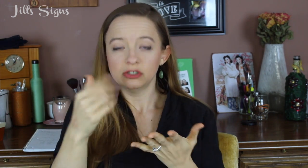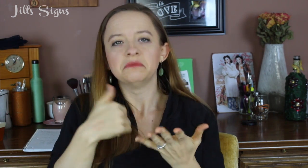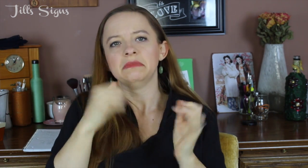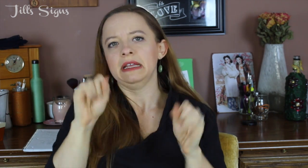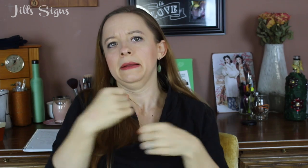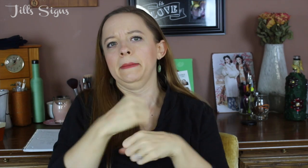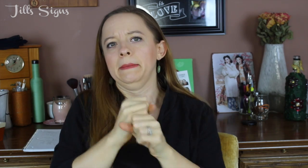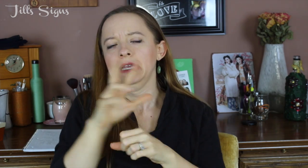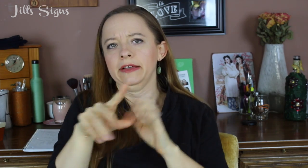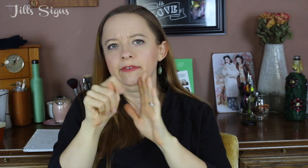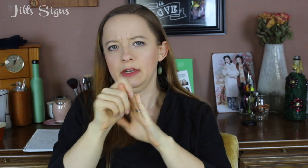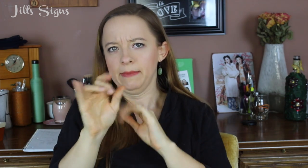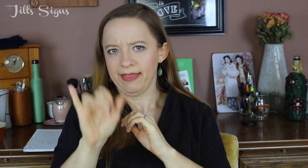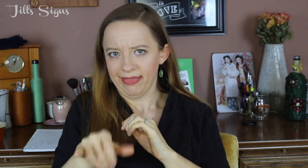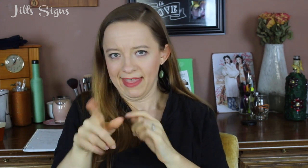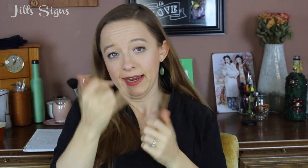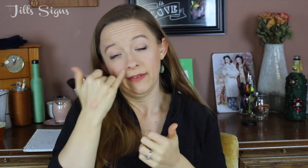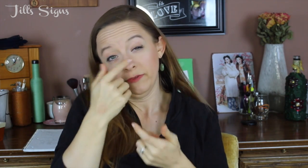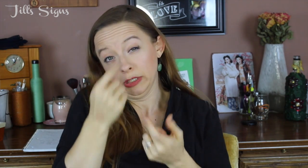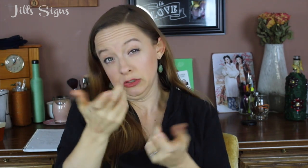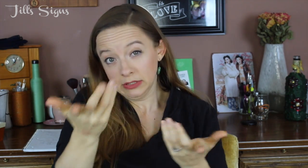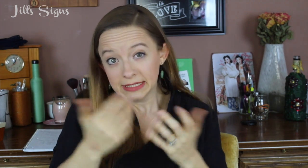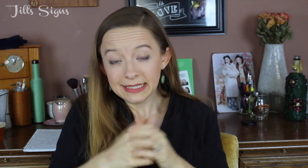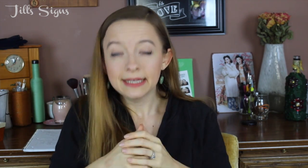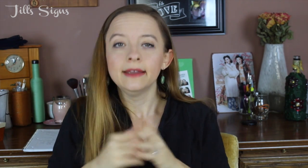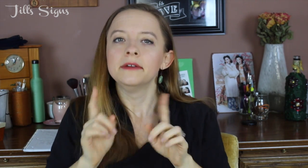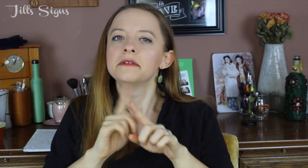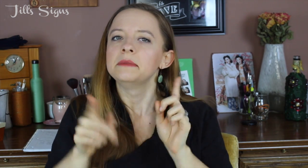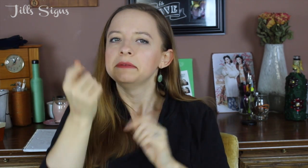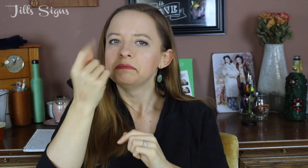find more information then I can make a video about that if you guys would be interested.